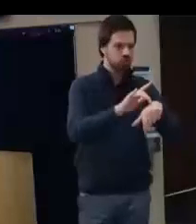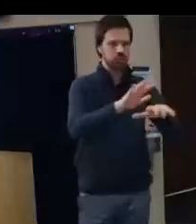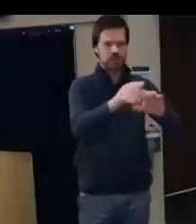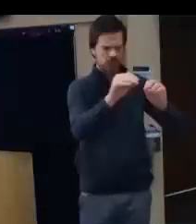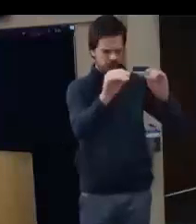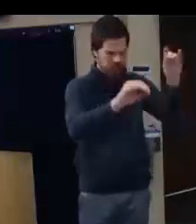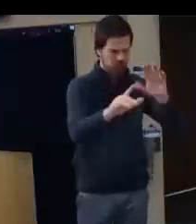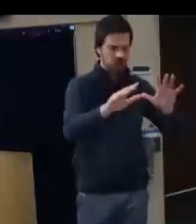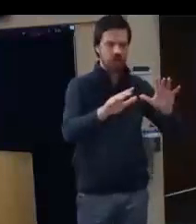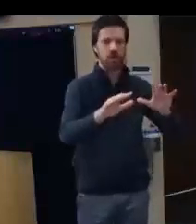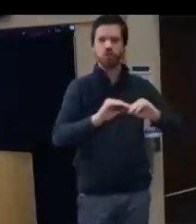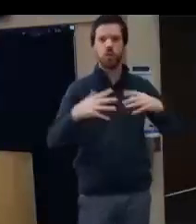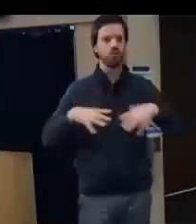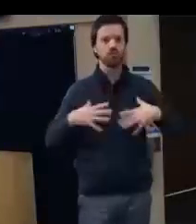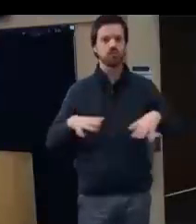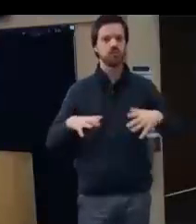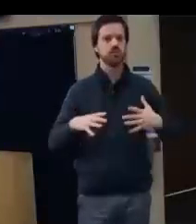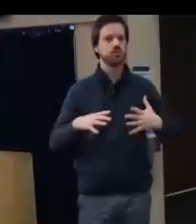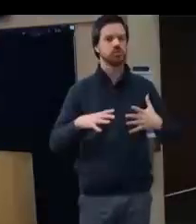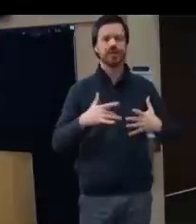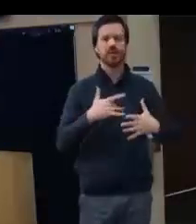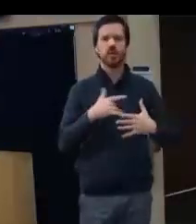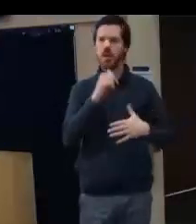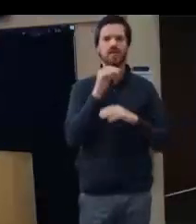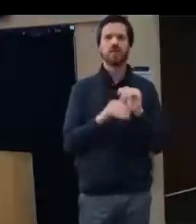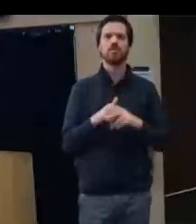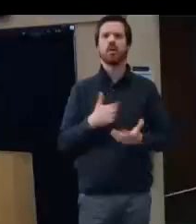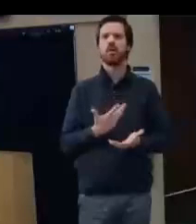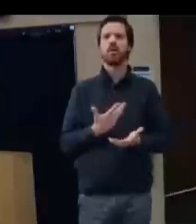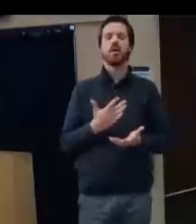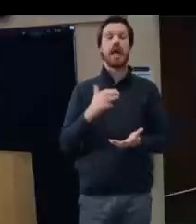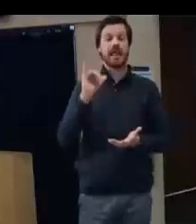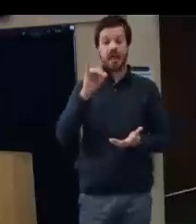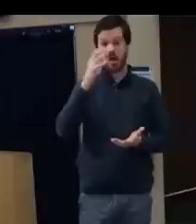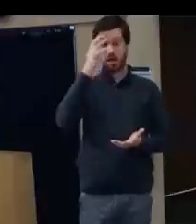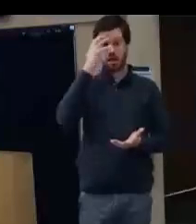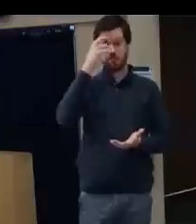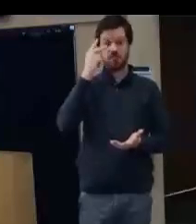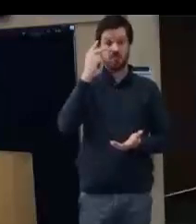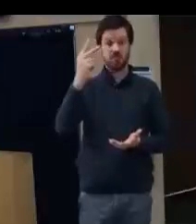um unclothed and feeling incredibly uncomfortable and those memories stick through adulthood so let